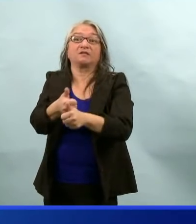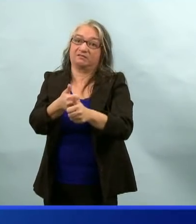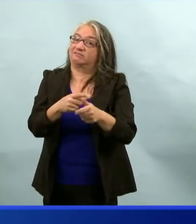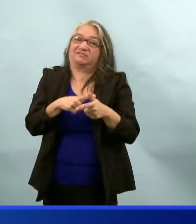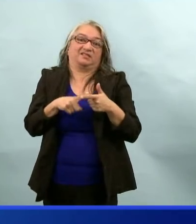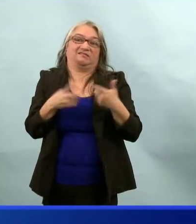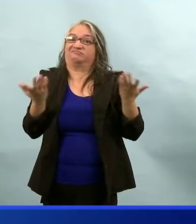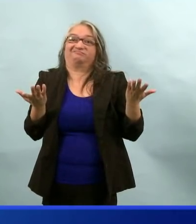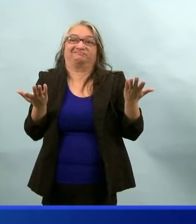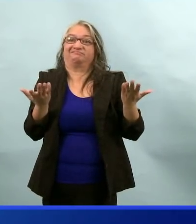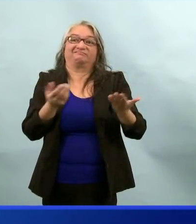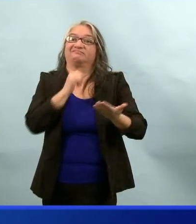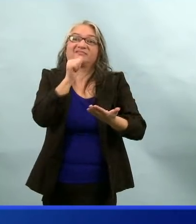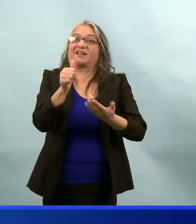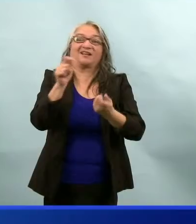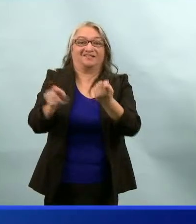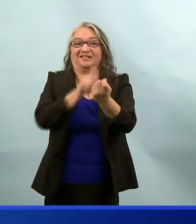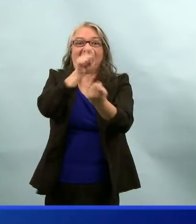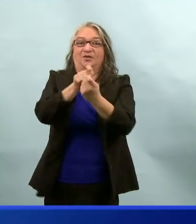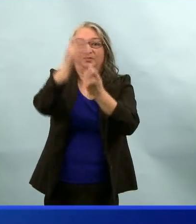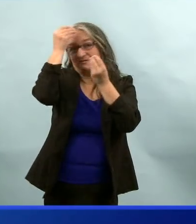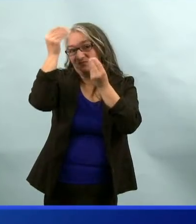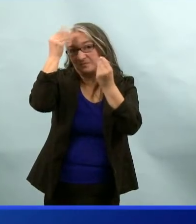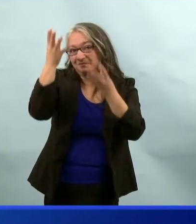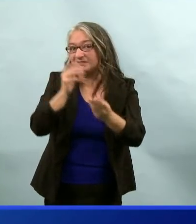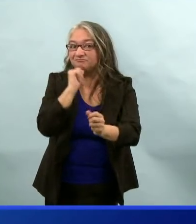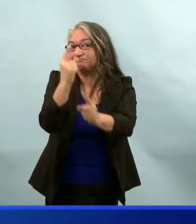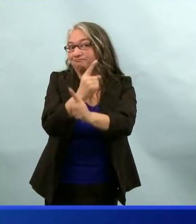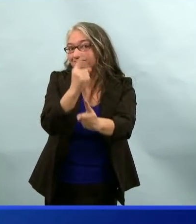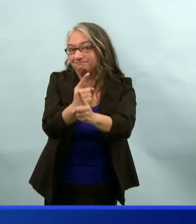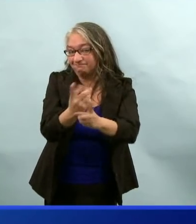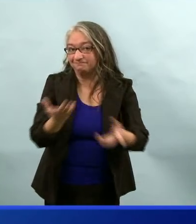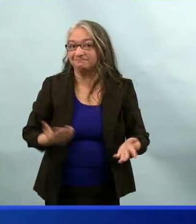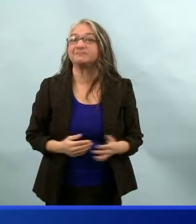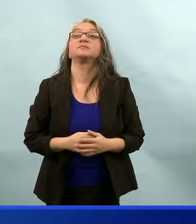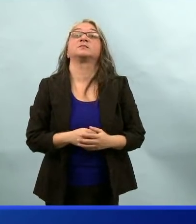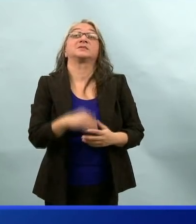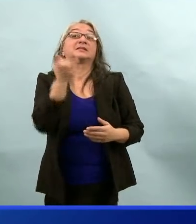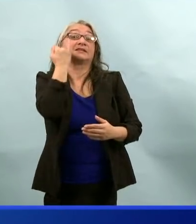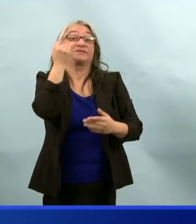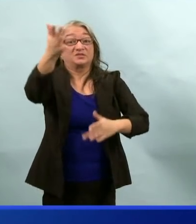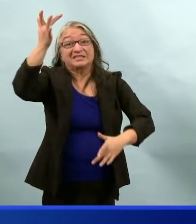with the negative test as well so again if you're sick stay at home go get tested wait for that test